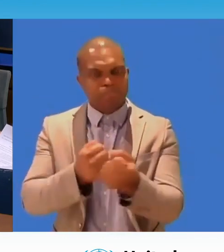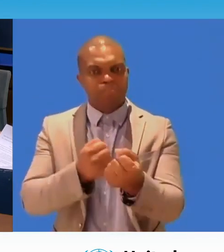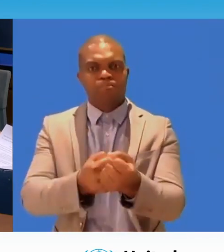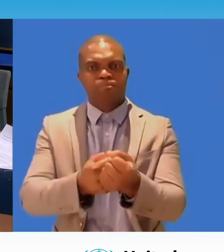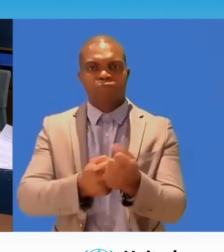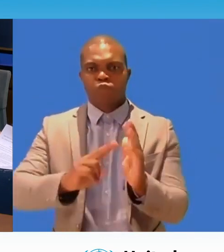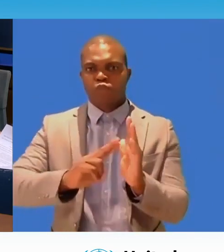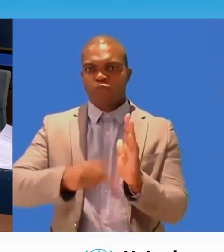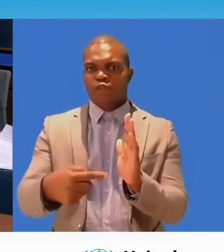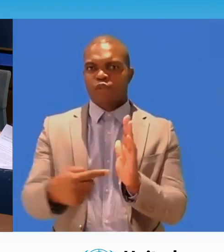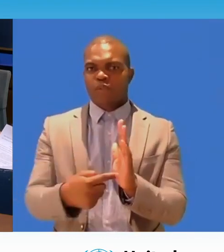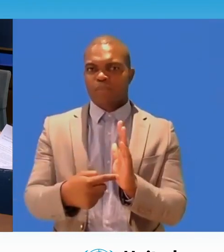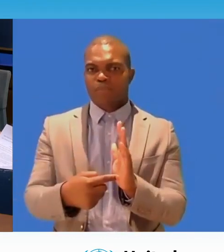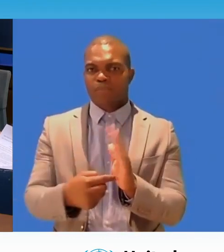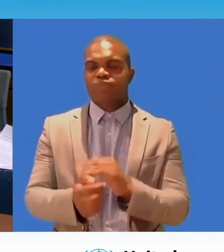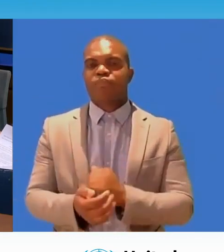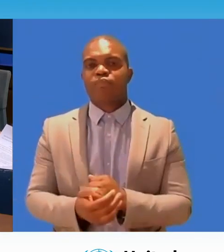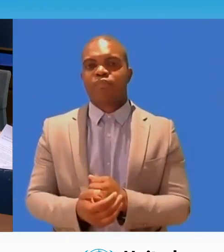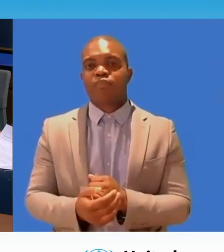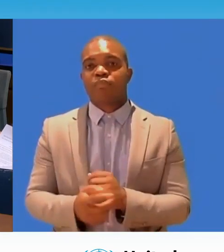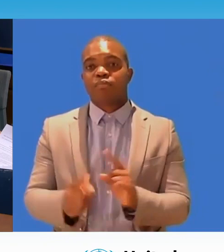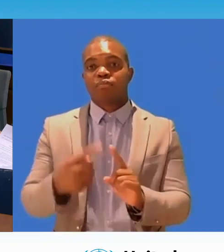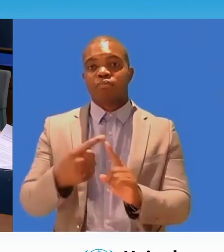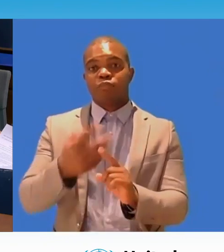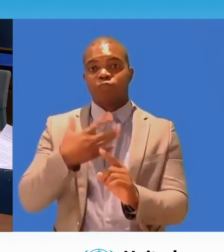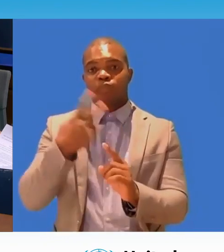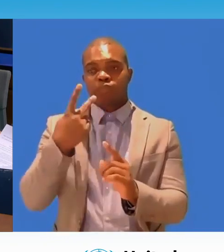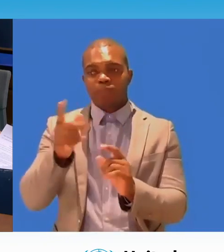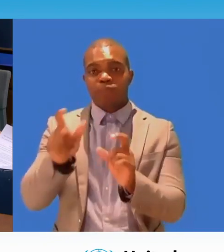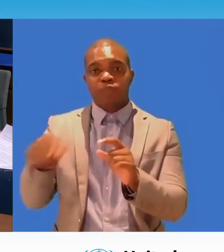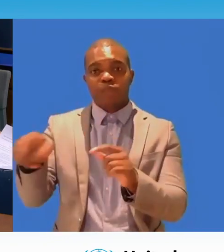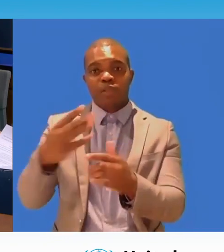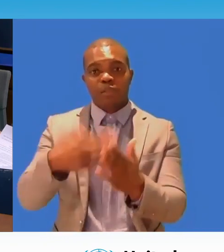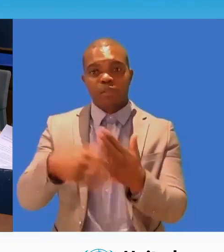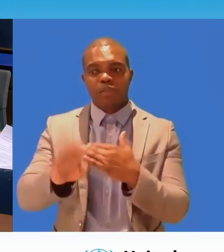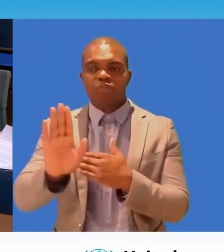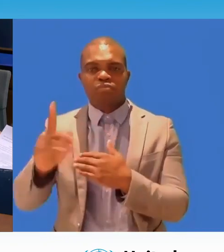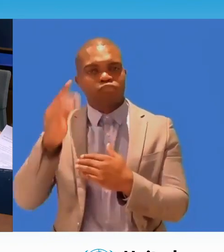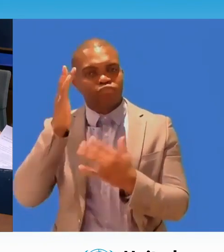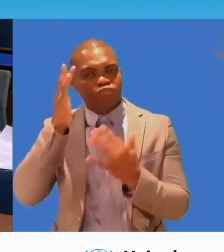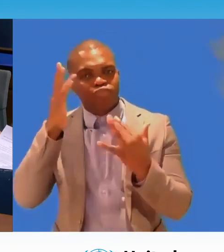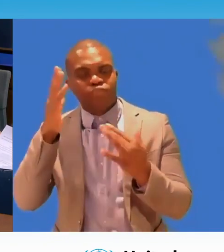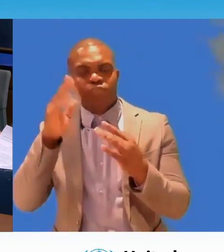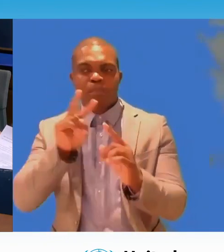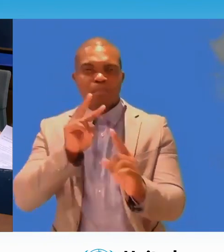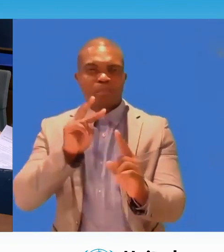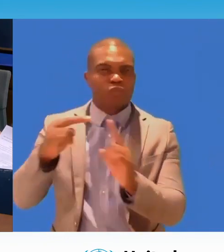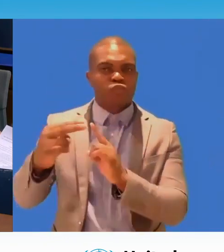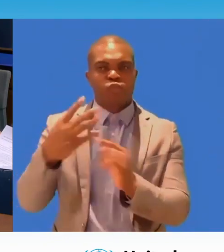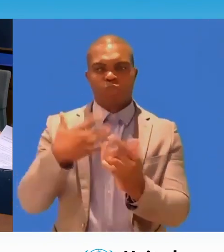cons spos pre launch event of the UN disability and development report organized by daa this